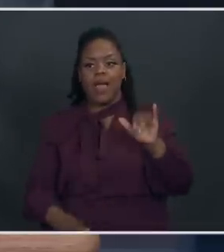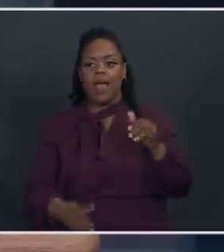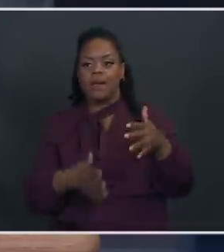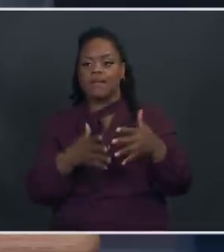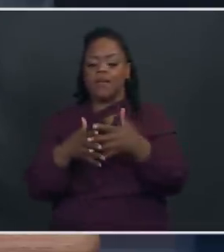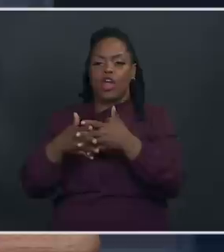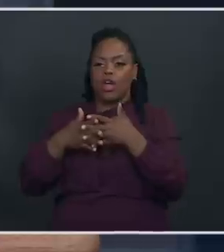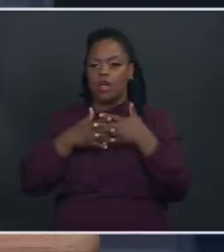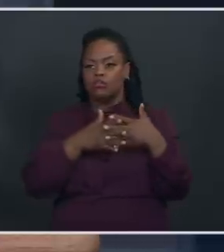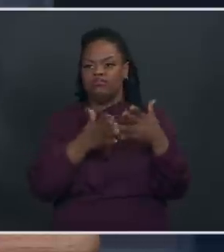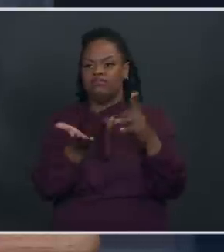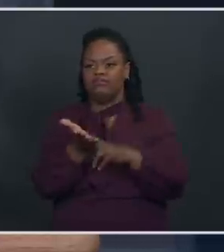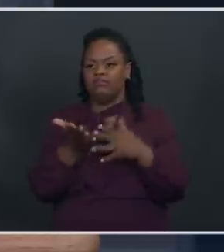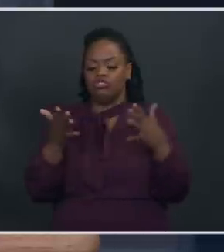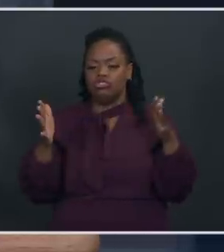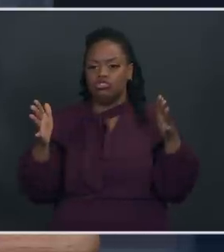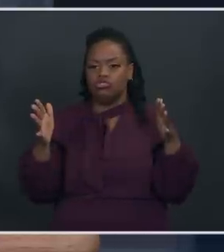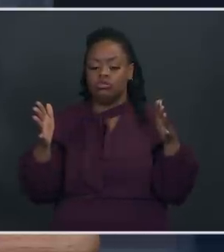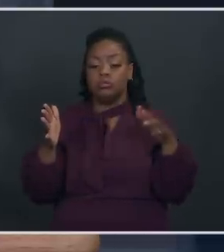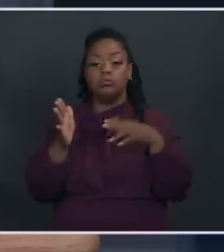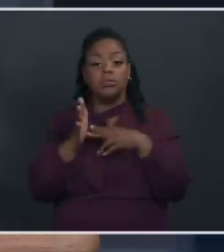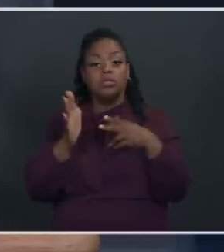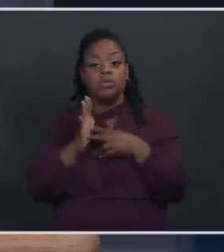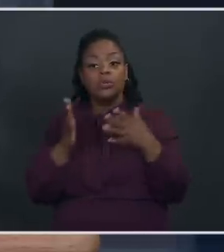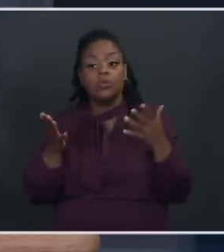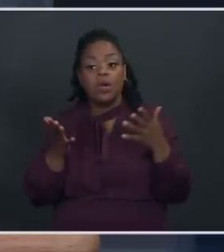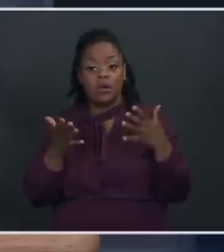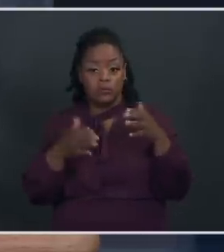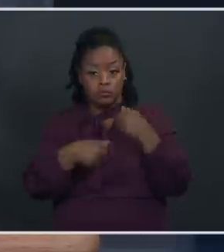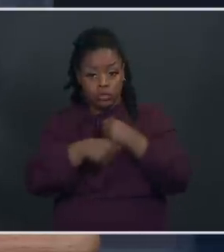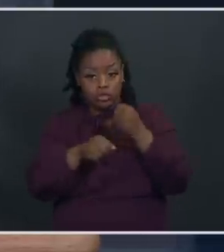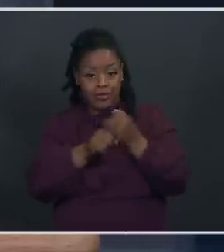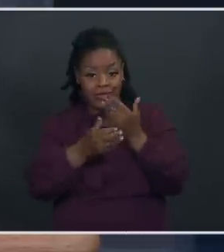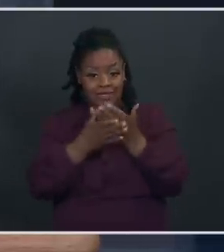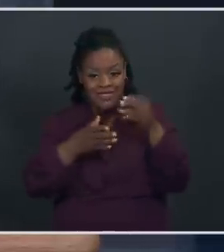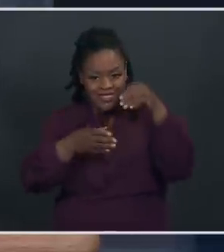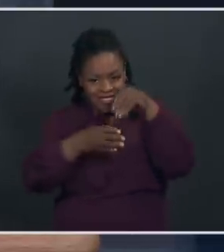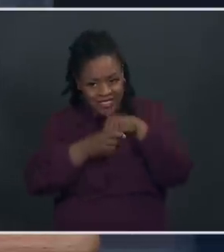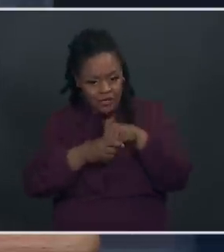but it has to be manufactured in the United States of America -- you know, not in other countries.